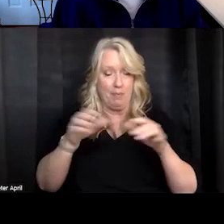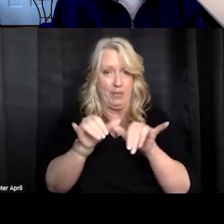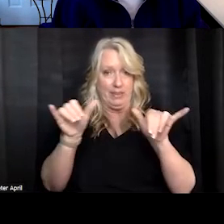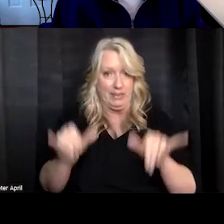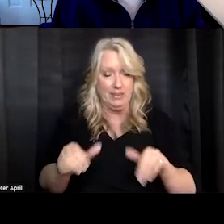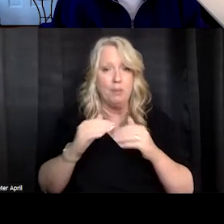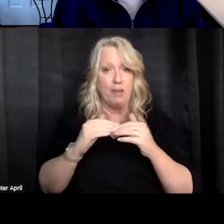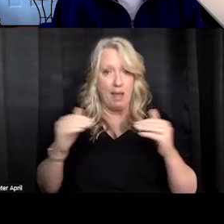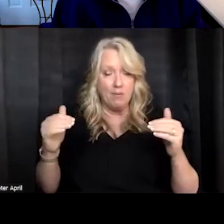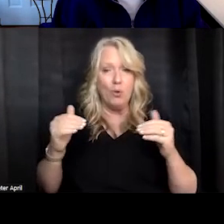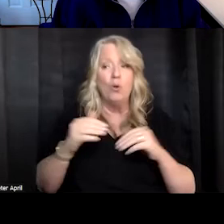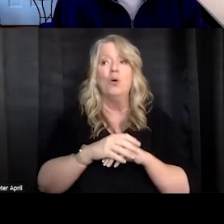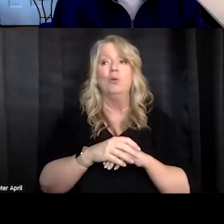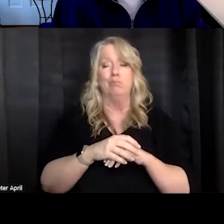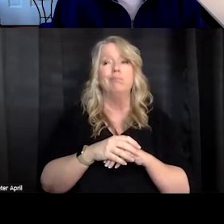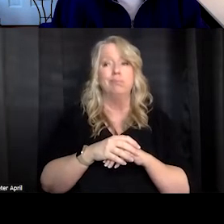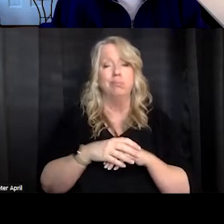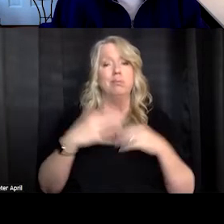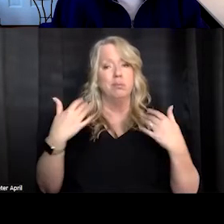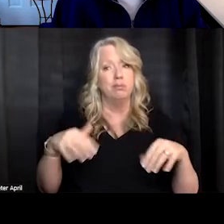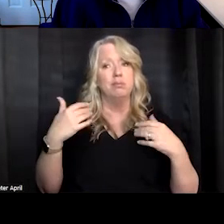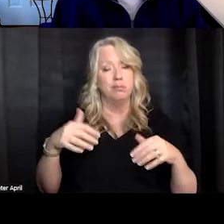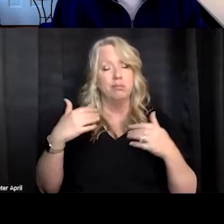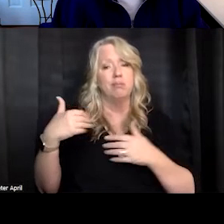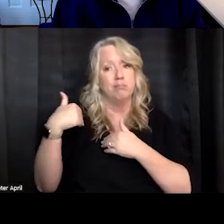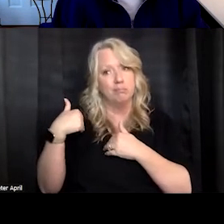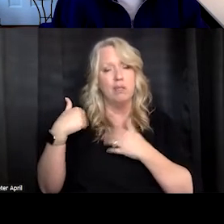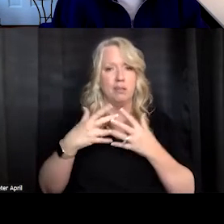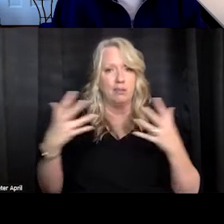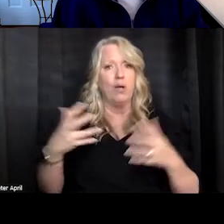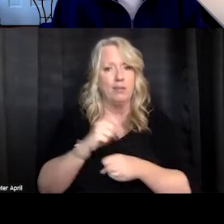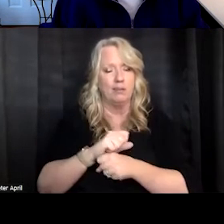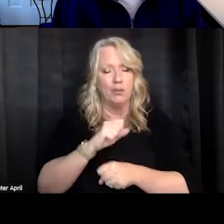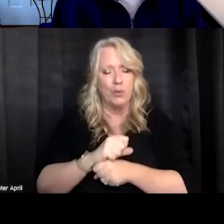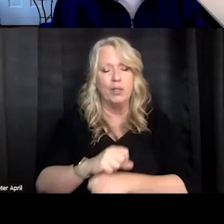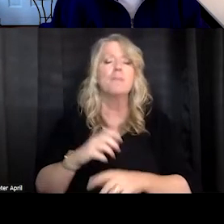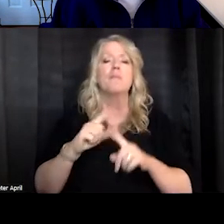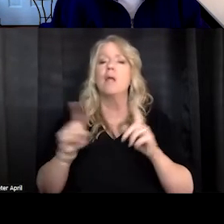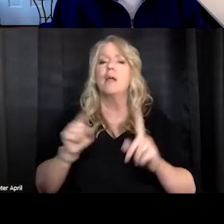NOW, IMPLEMENTING THAT AND MAKING IT OPERATIONAL , ON A SYSTEM LEVEL IS -- IS QUITE A TASK